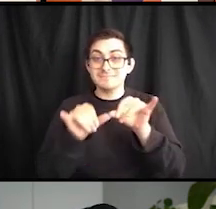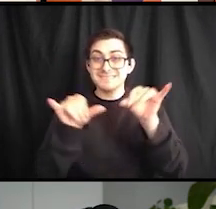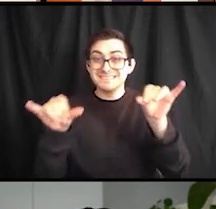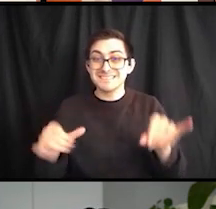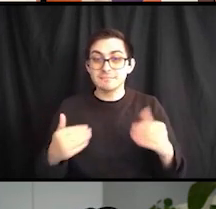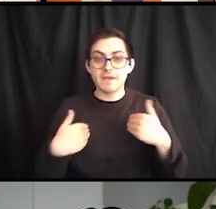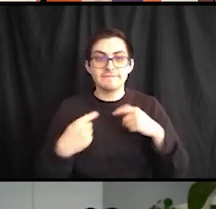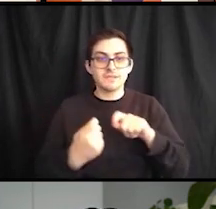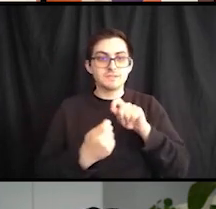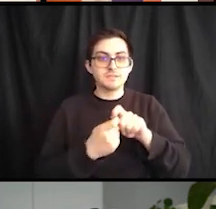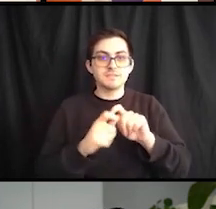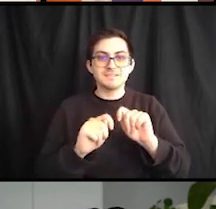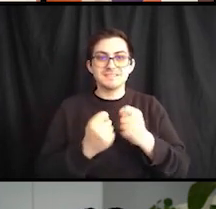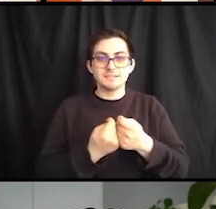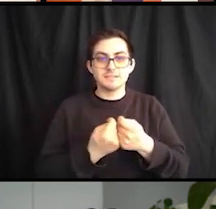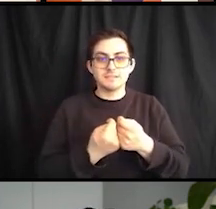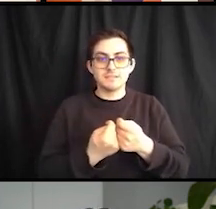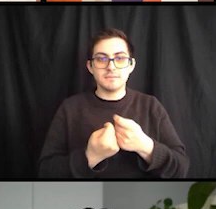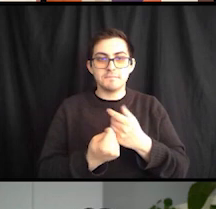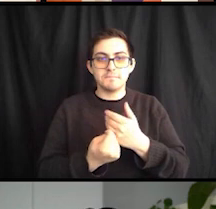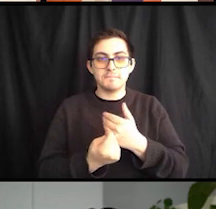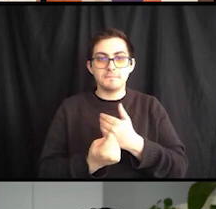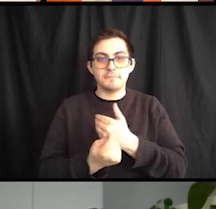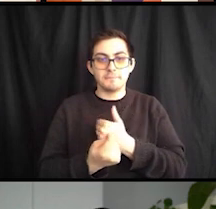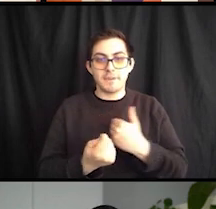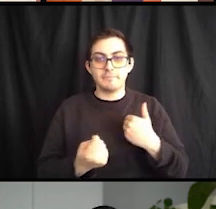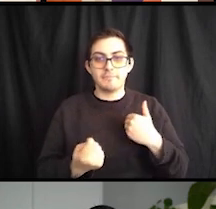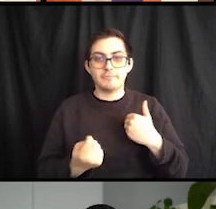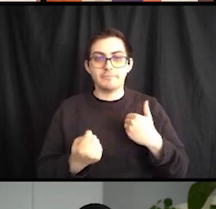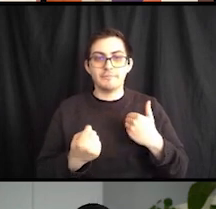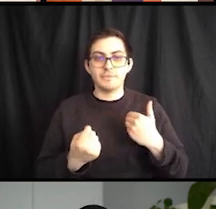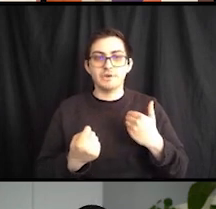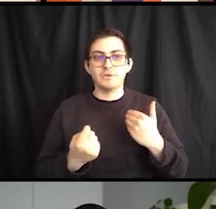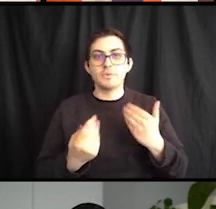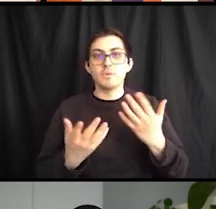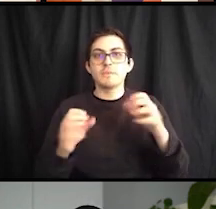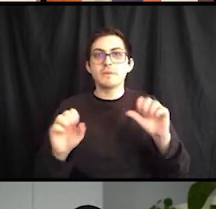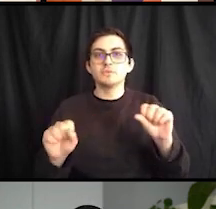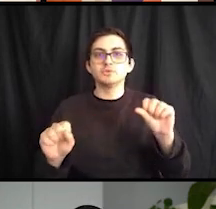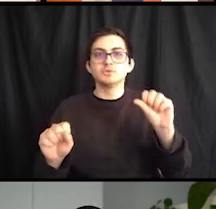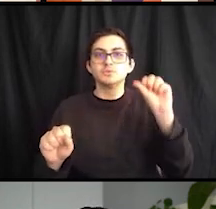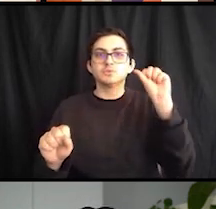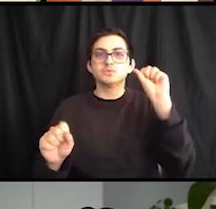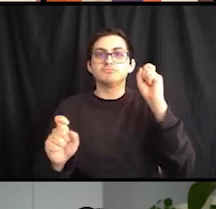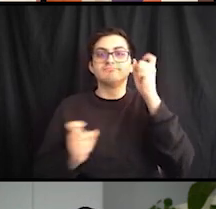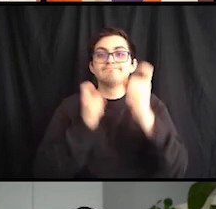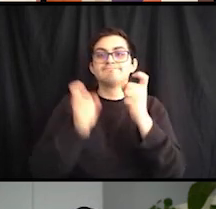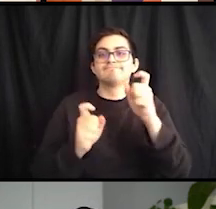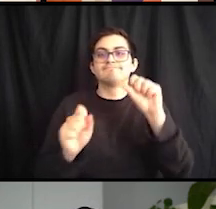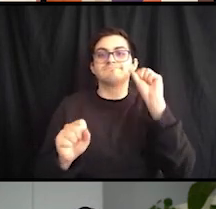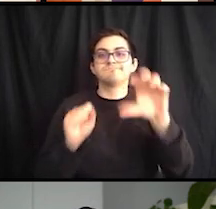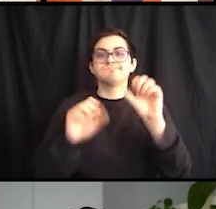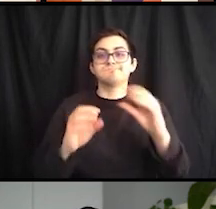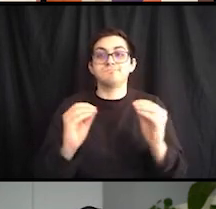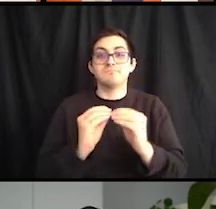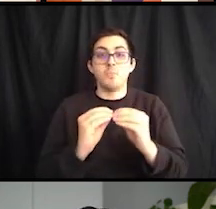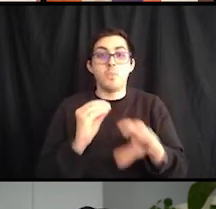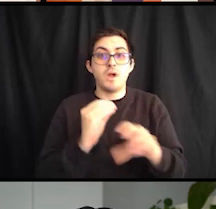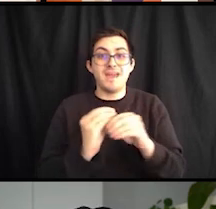and you want to contribute, have more people contribute at design system. All right but what do do you say Yuki,